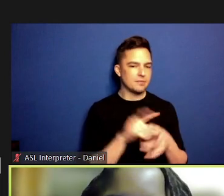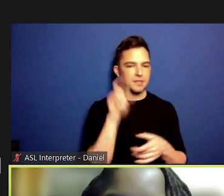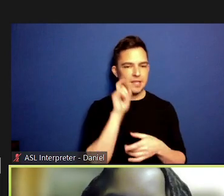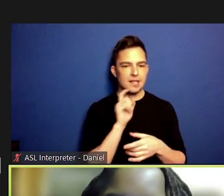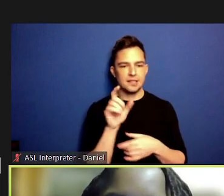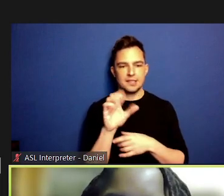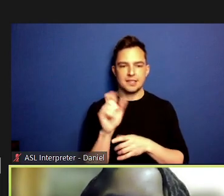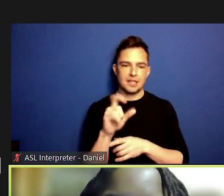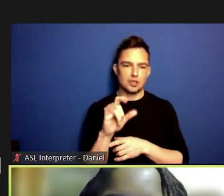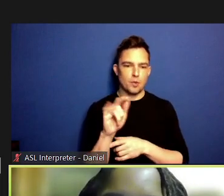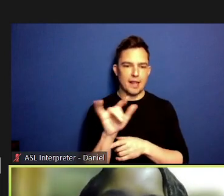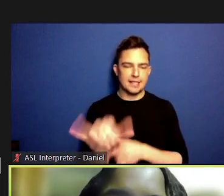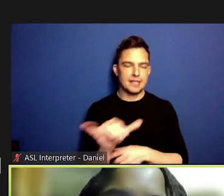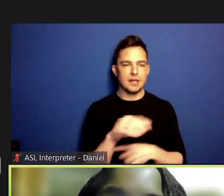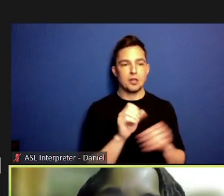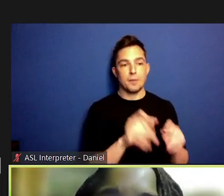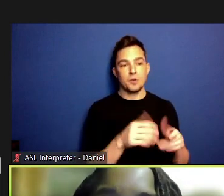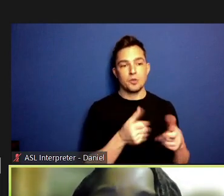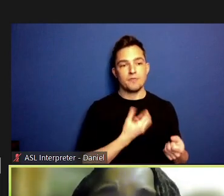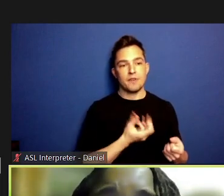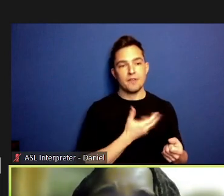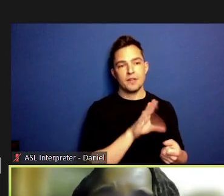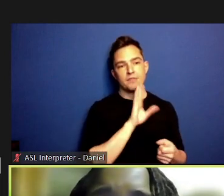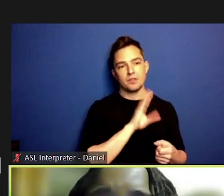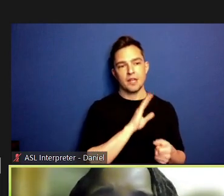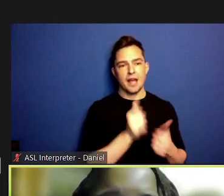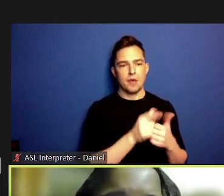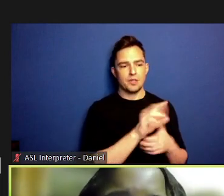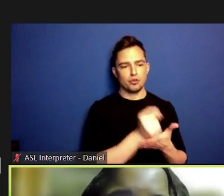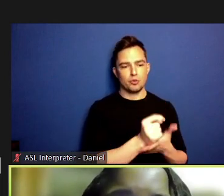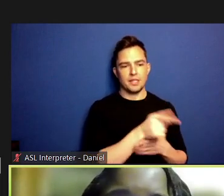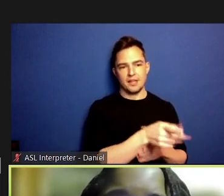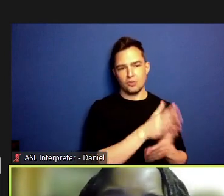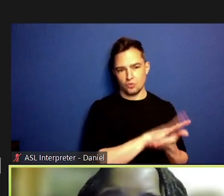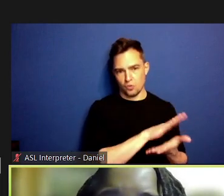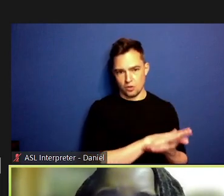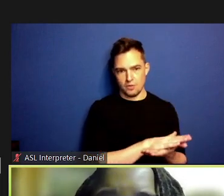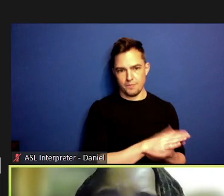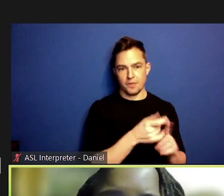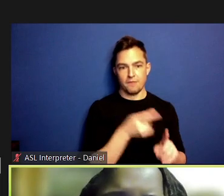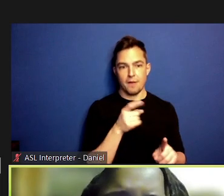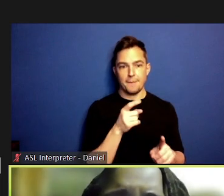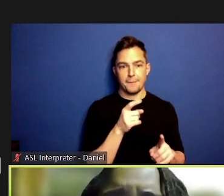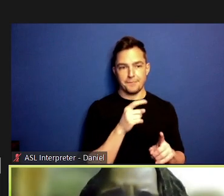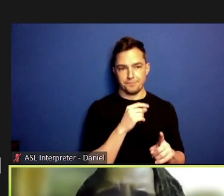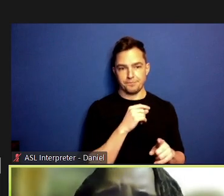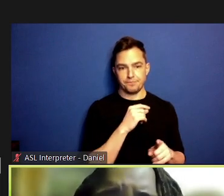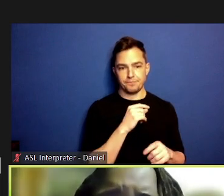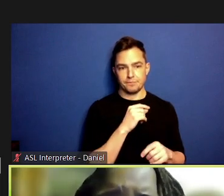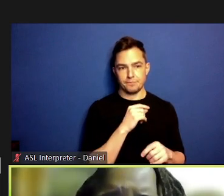vent his frustrations about how he's being treated in school from the anti-blackness